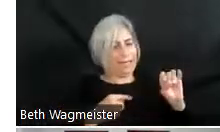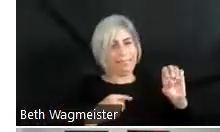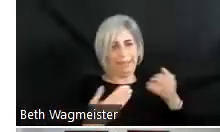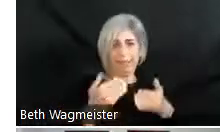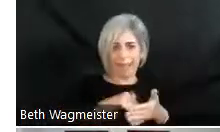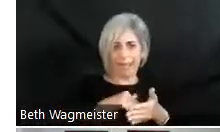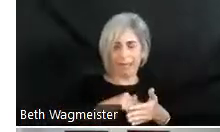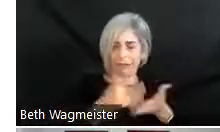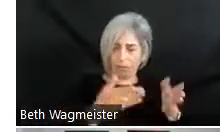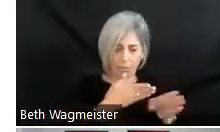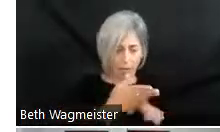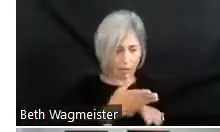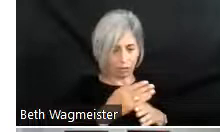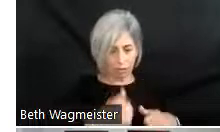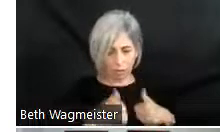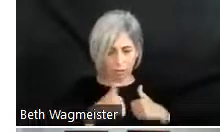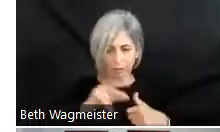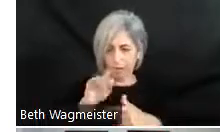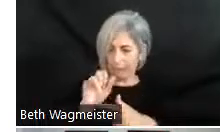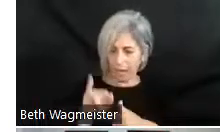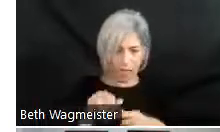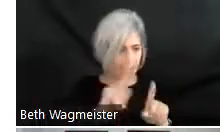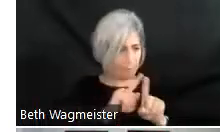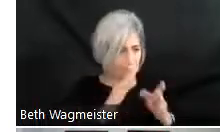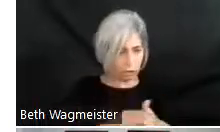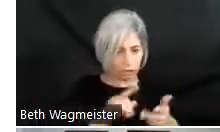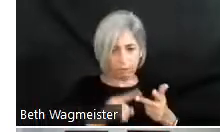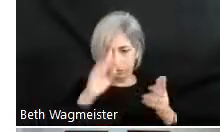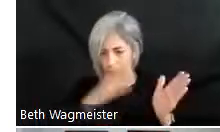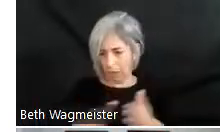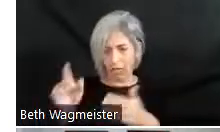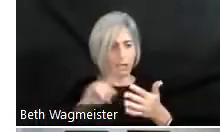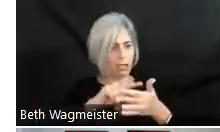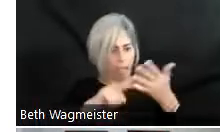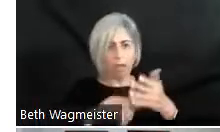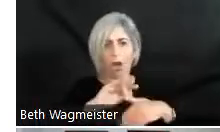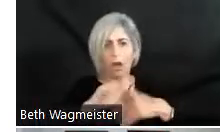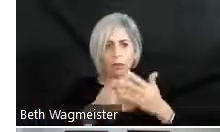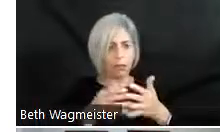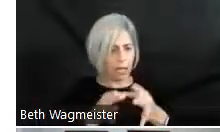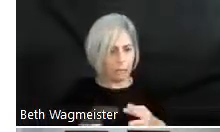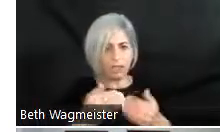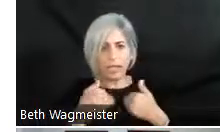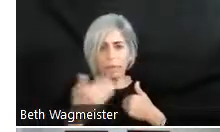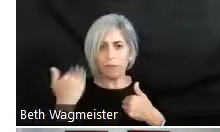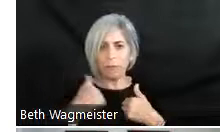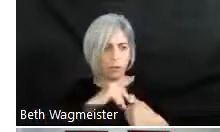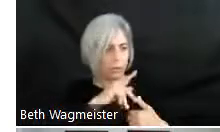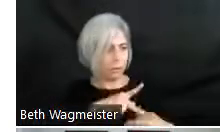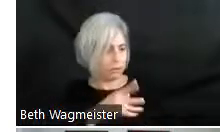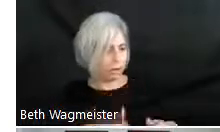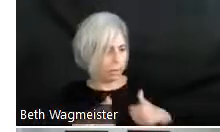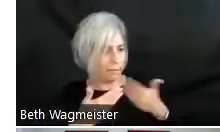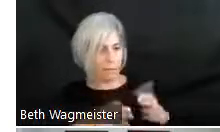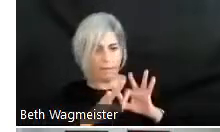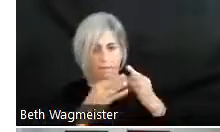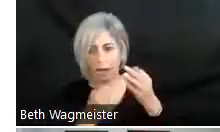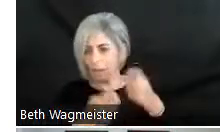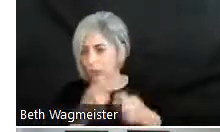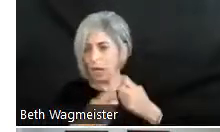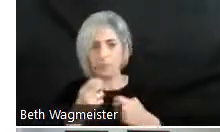life, KPIs, hiring, mentorship, strategic planning, and some of the other comments we had as well. In her personal life maybe she has family issues. A long commute.